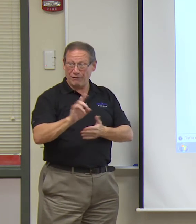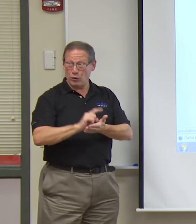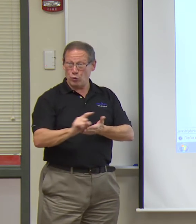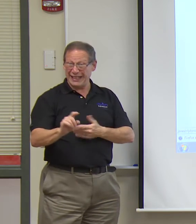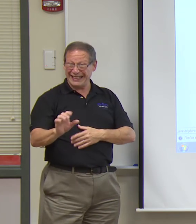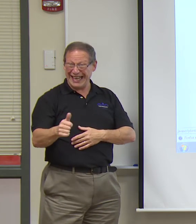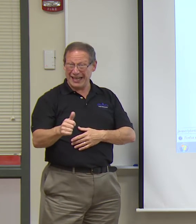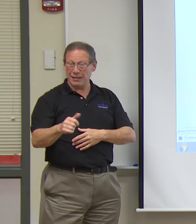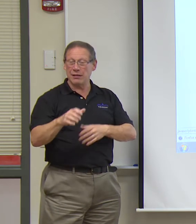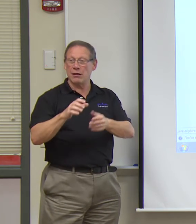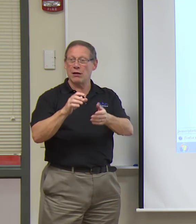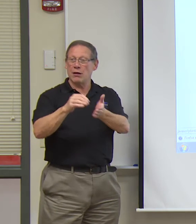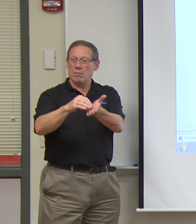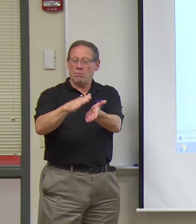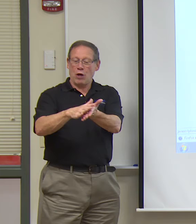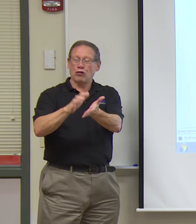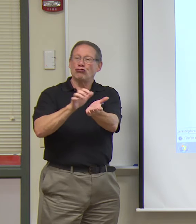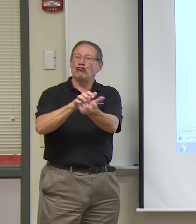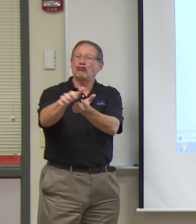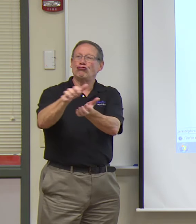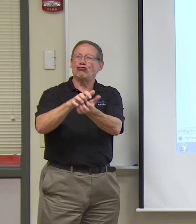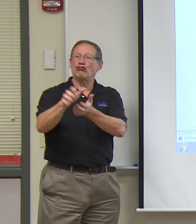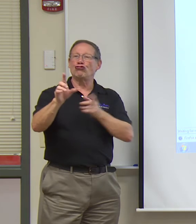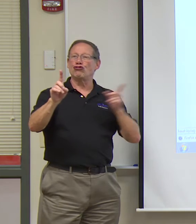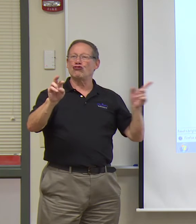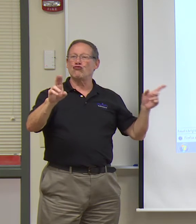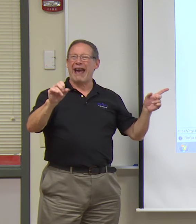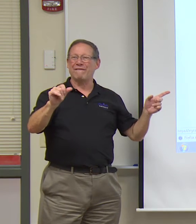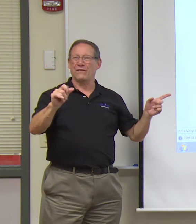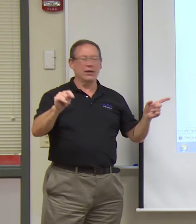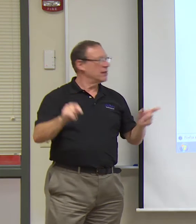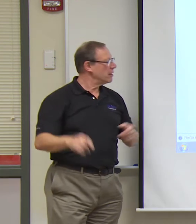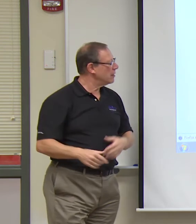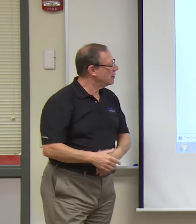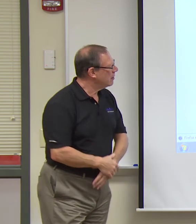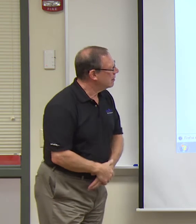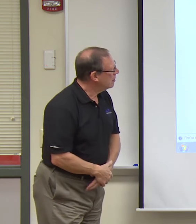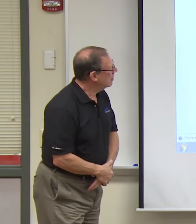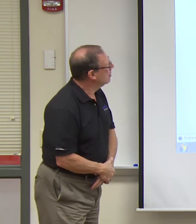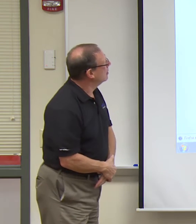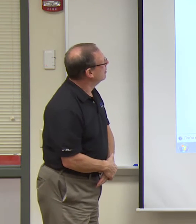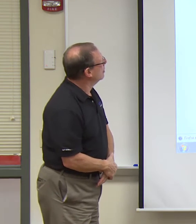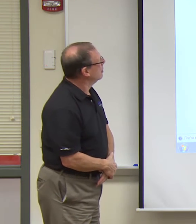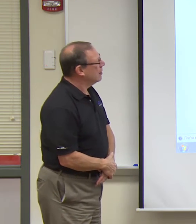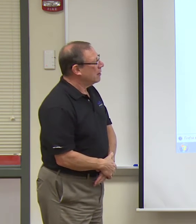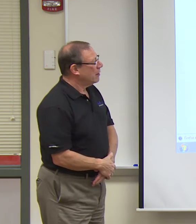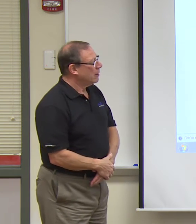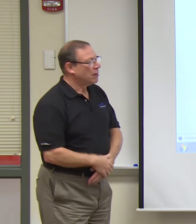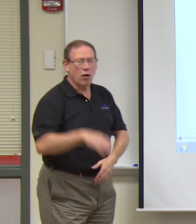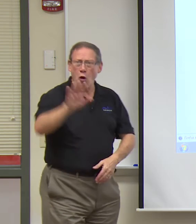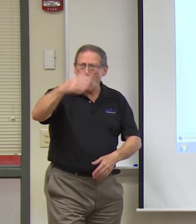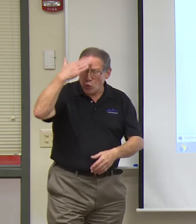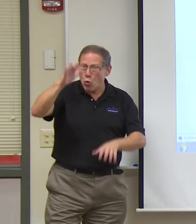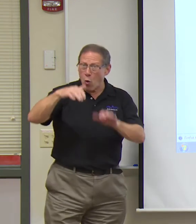or when your students go through, and again, does everyone here know how to view as student?